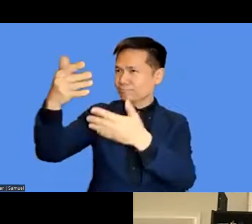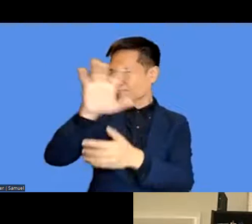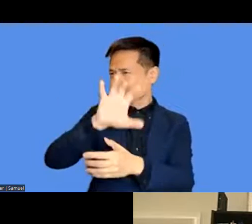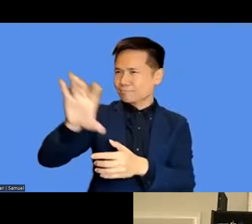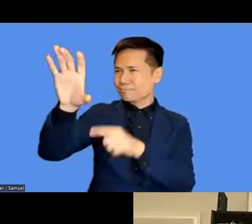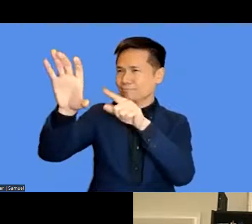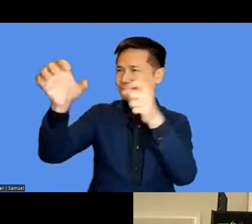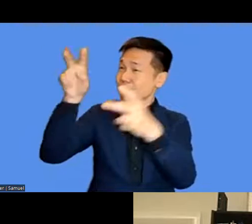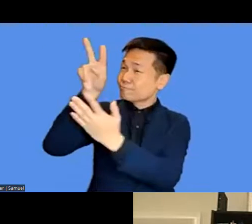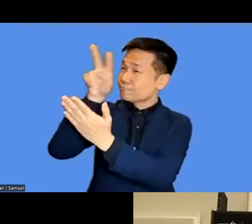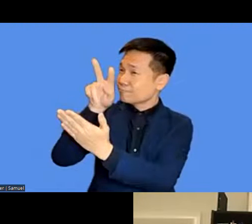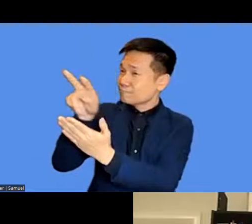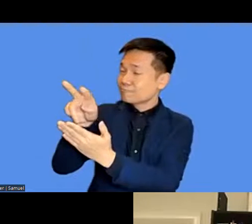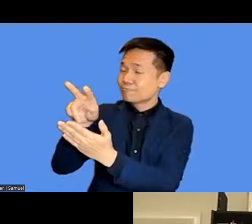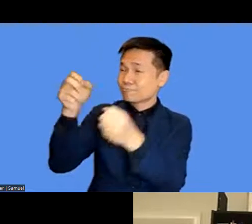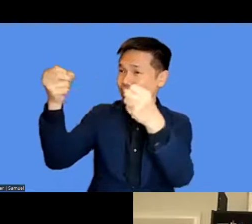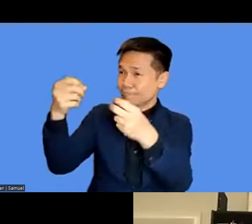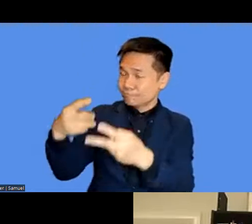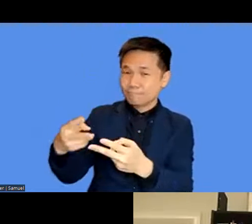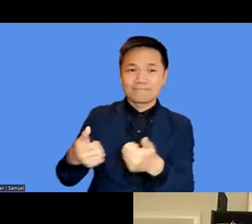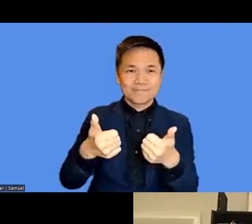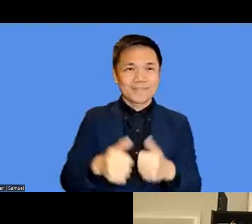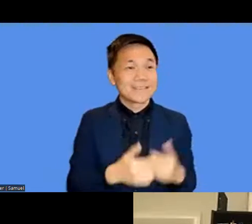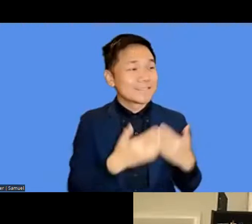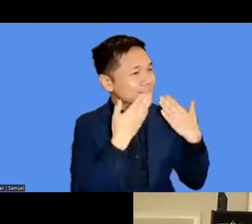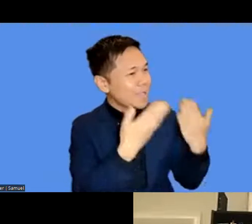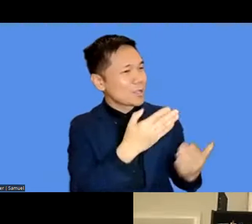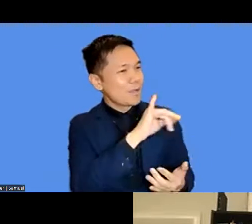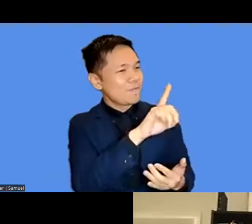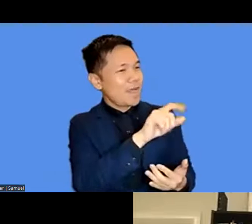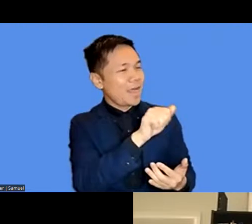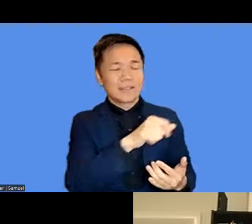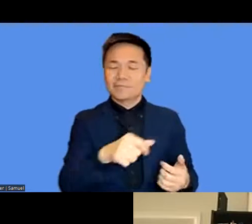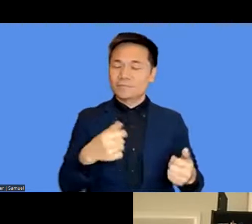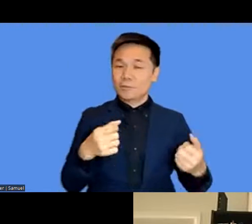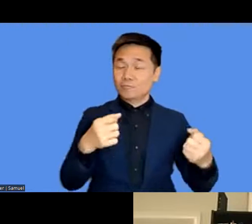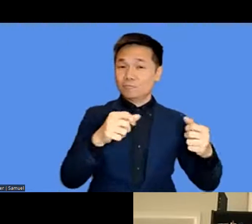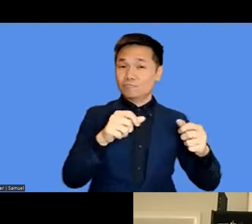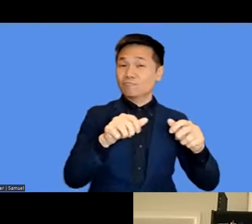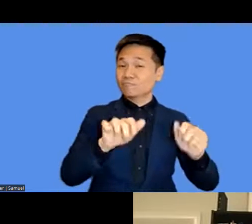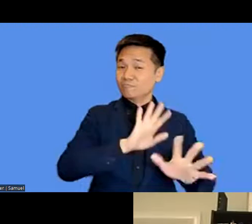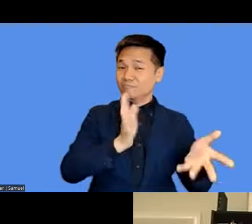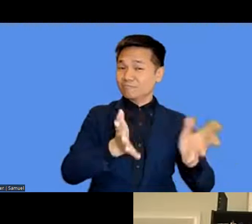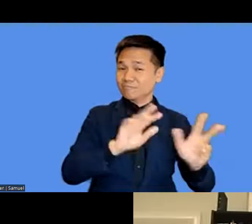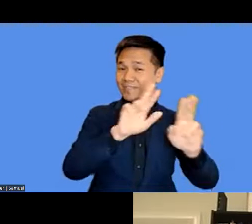Many thanks to IDA for providing the international sign interpretation and live captioning. We are very grateful.